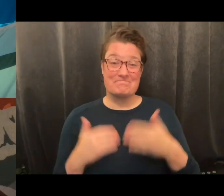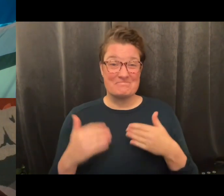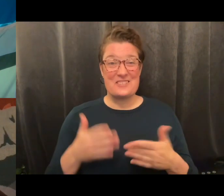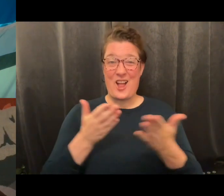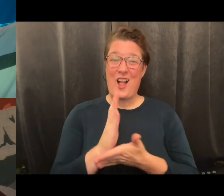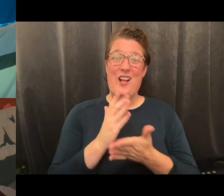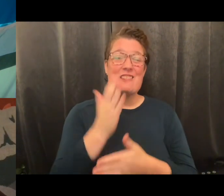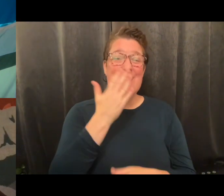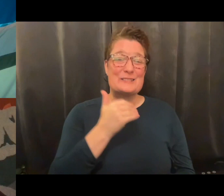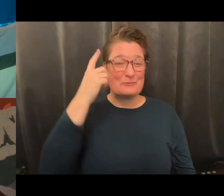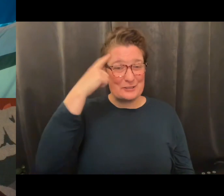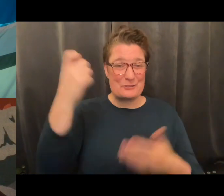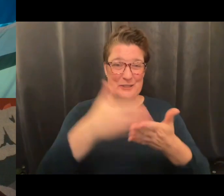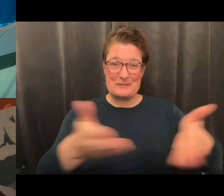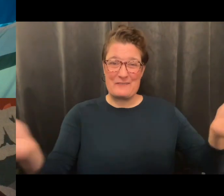See you in the world to come.